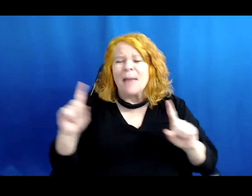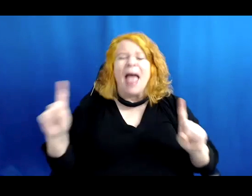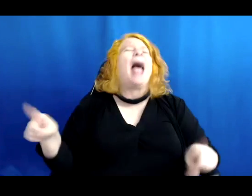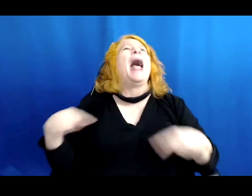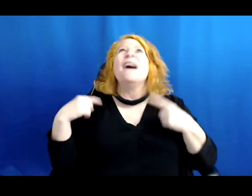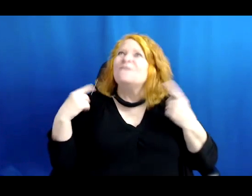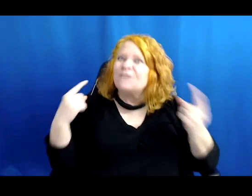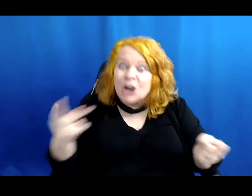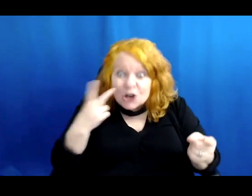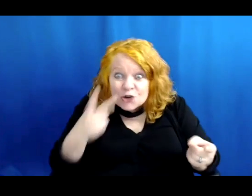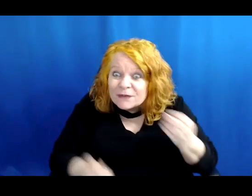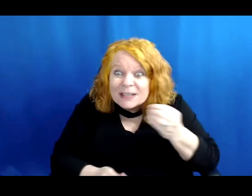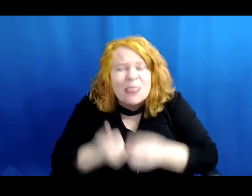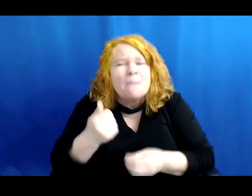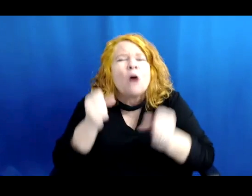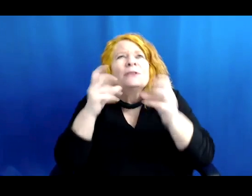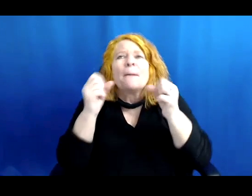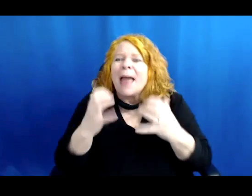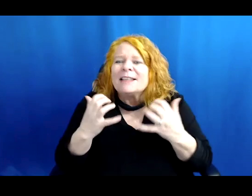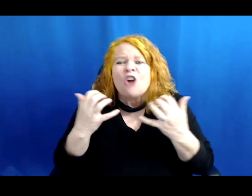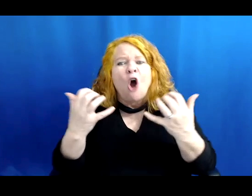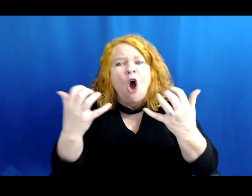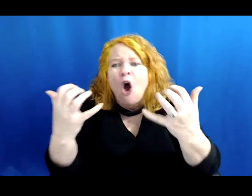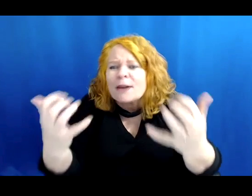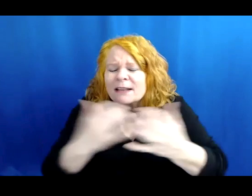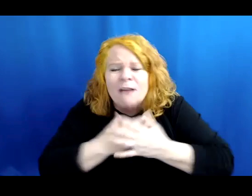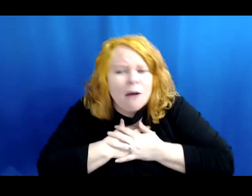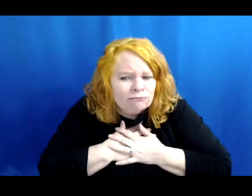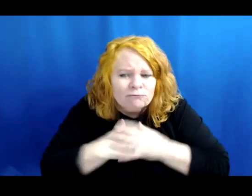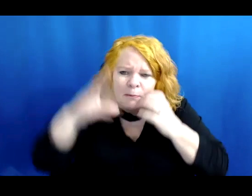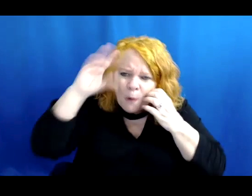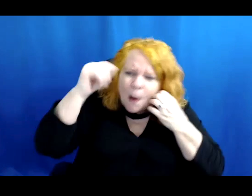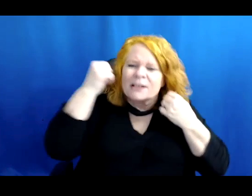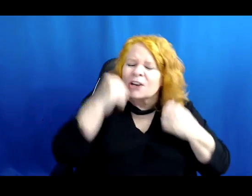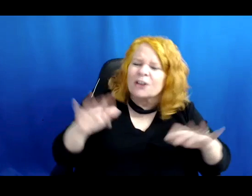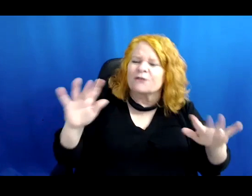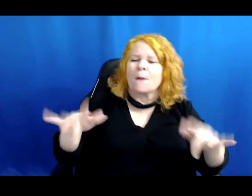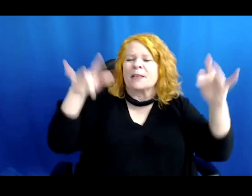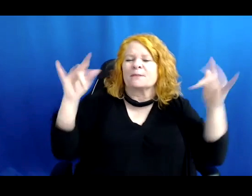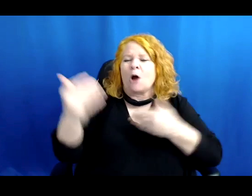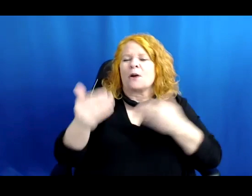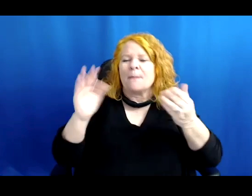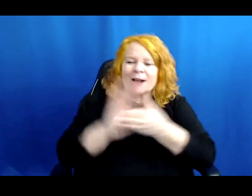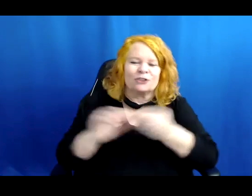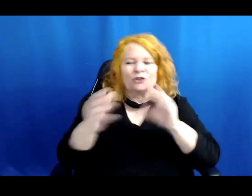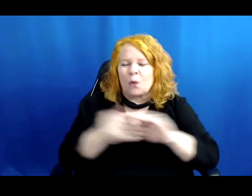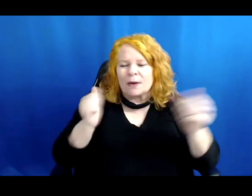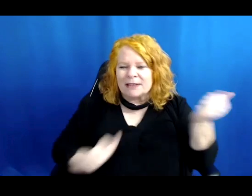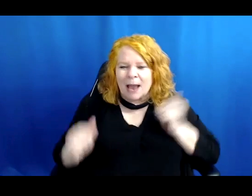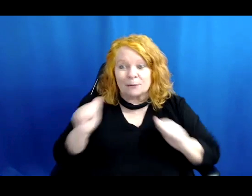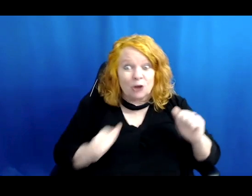most amazing audience! Boys and girls! From the midwest story time stories, story time